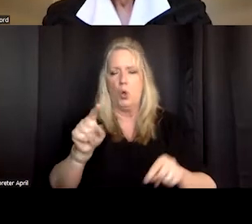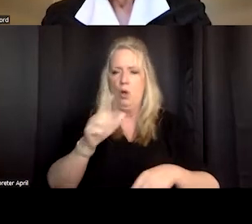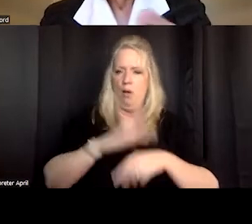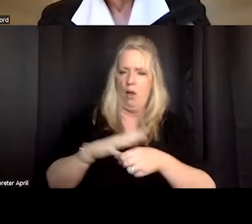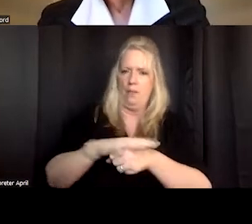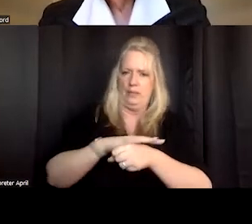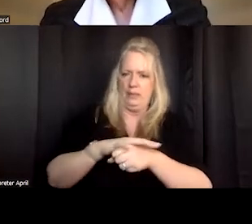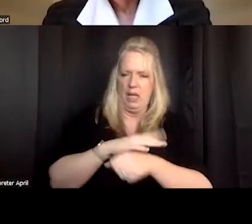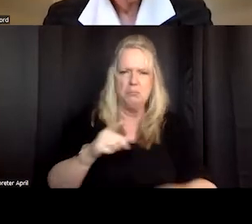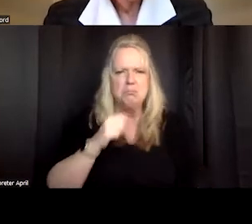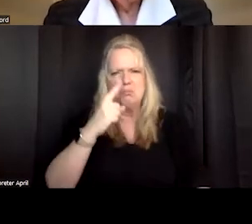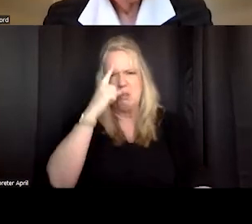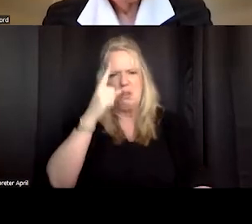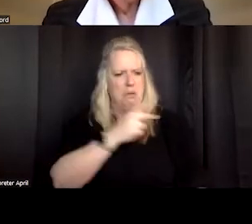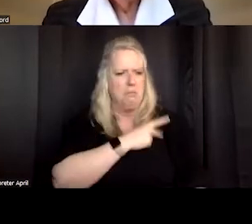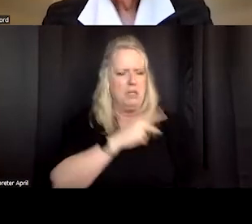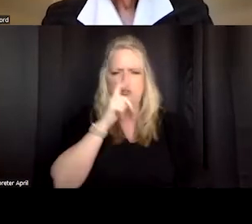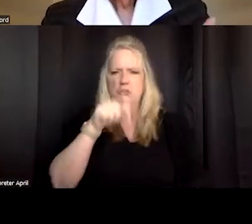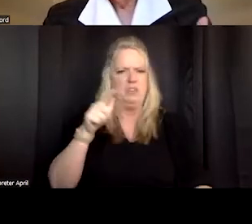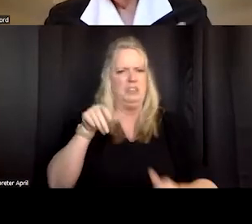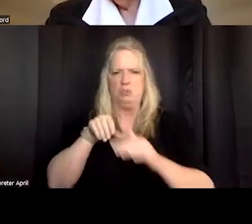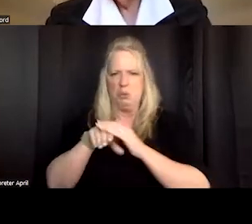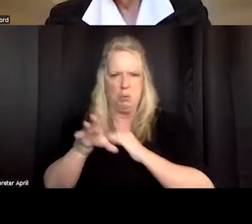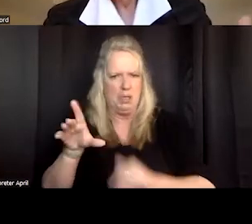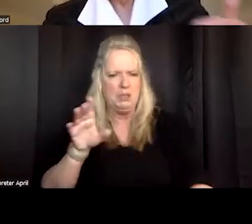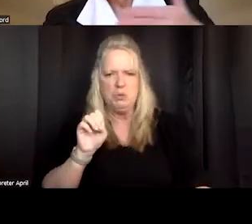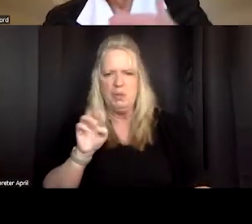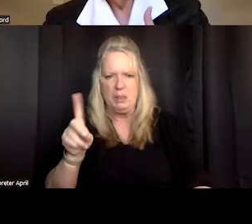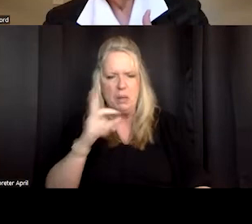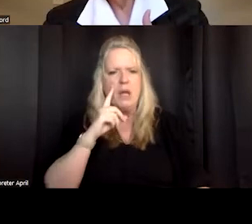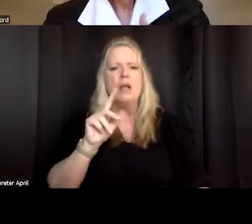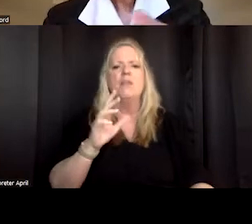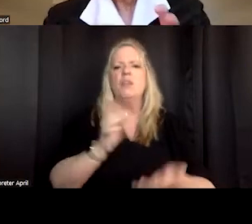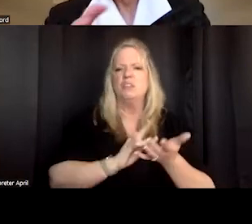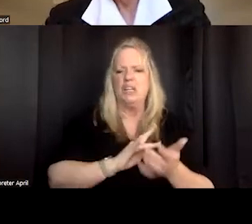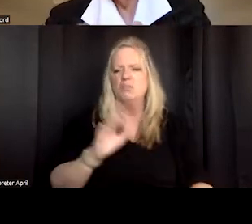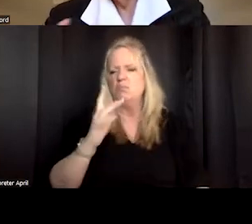THEY DON'T THINK THE PATIENT NEEDS TO COME IN. IT IS A TOXIN. THEY CALL US. WE GO THROUGH OUR,